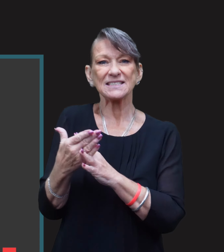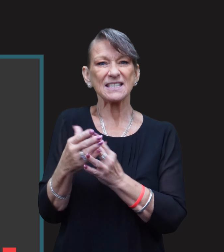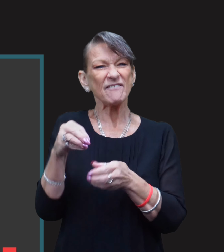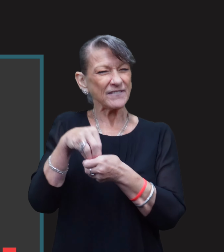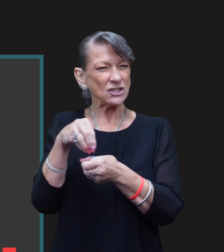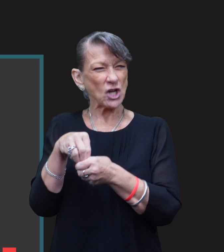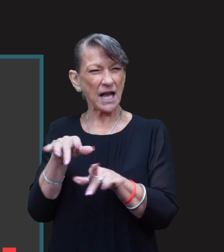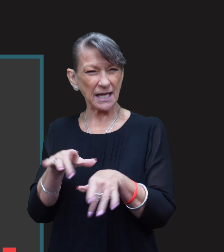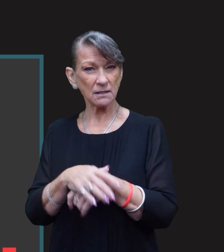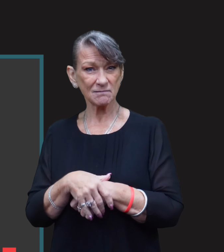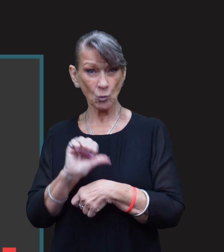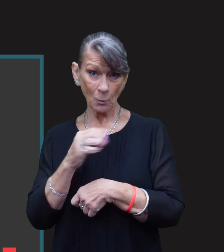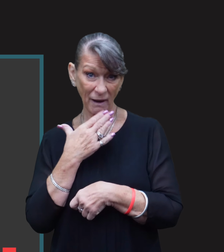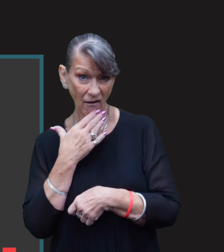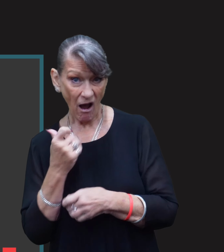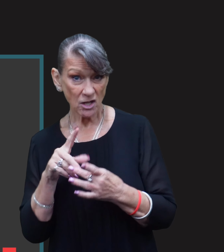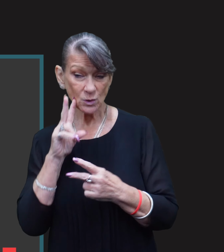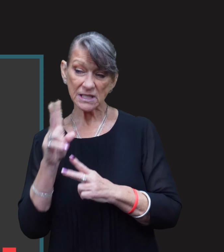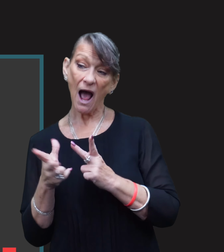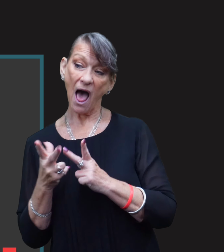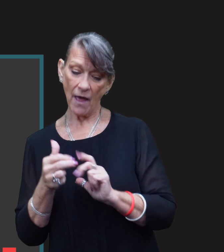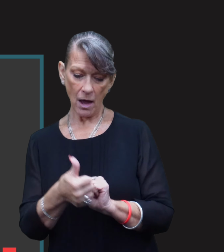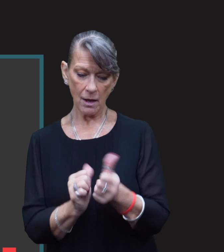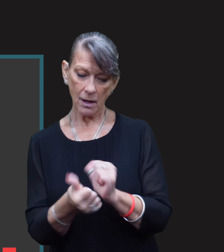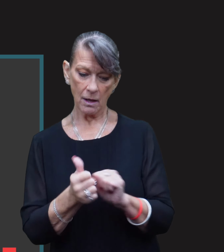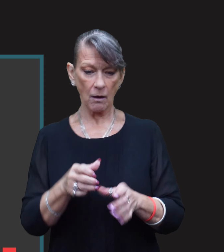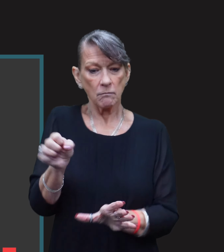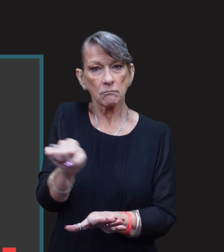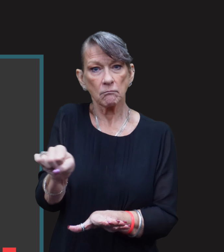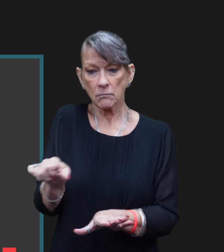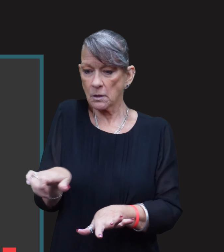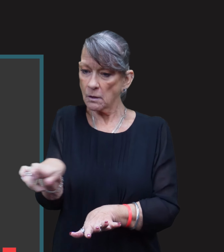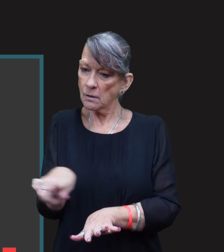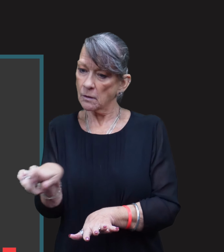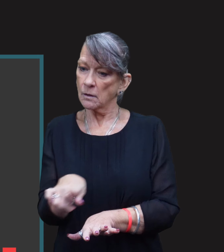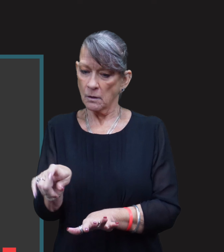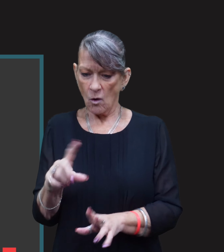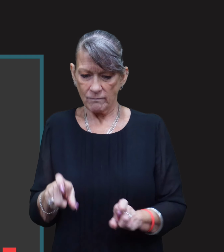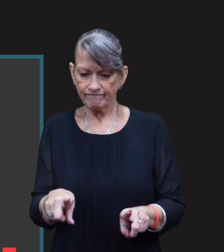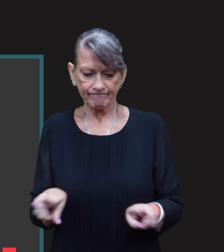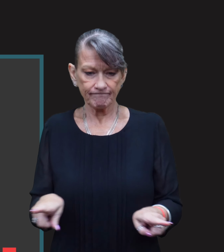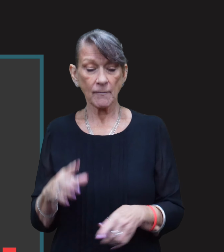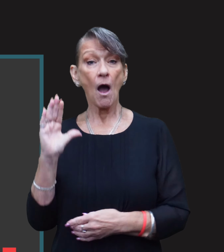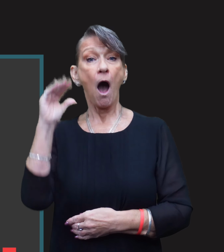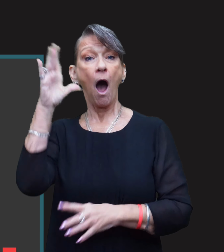It would have been nice to see alternative control options, higher contrast and colorblind modes, or,